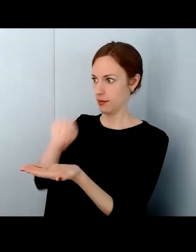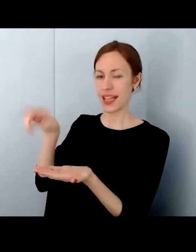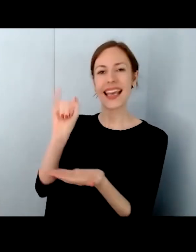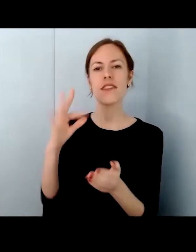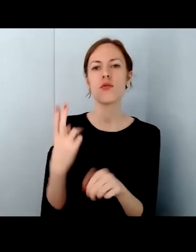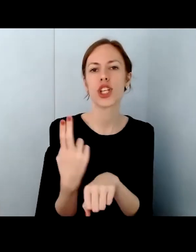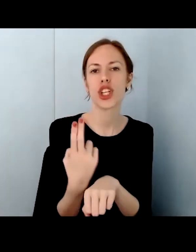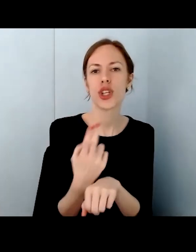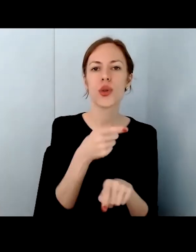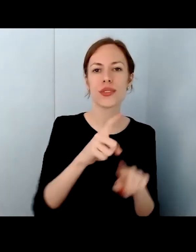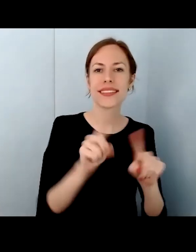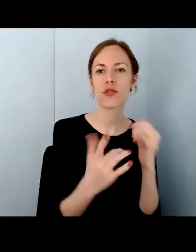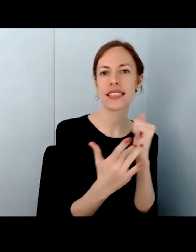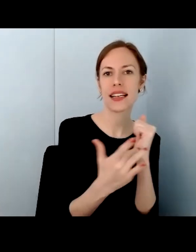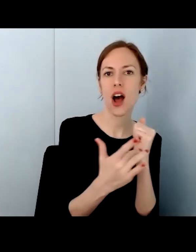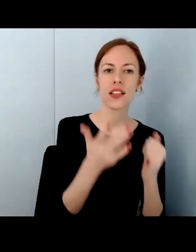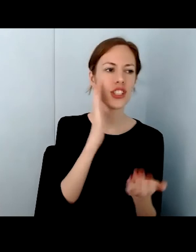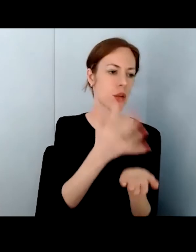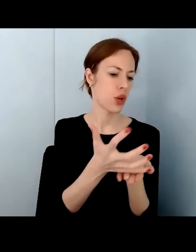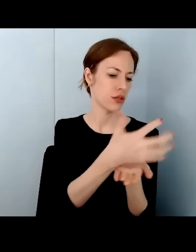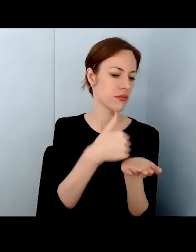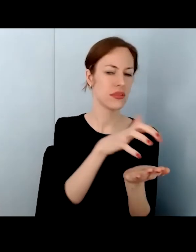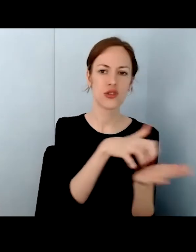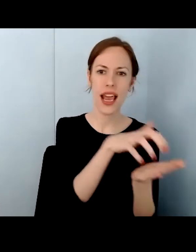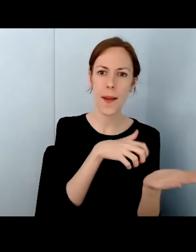the tweet goes down then you lose the actual data.